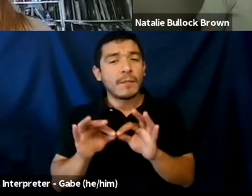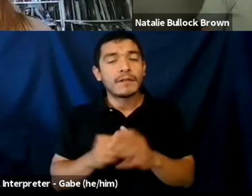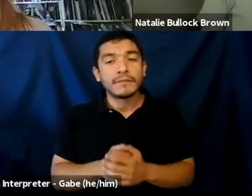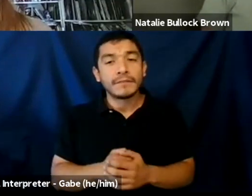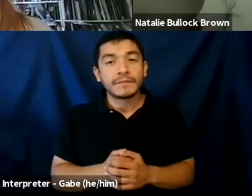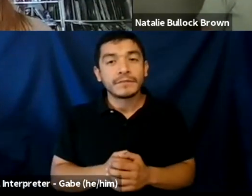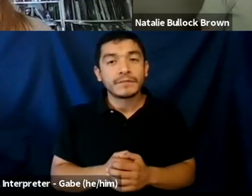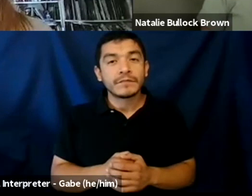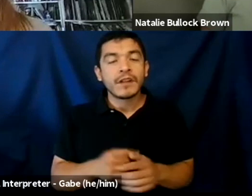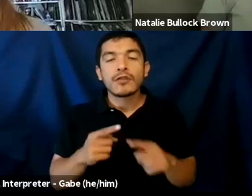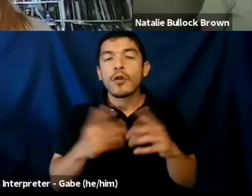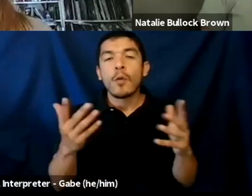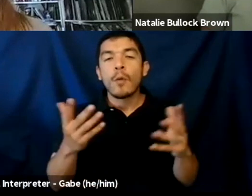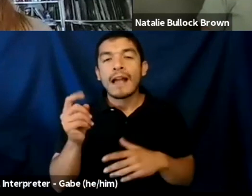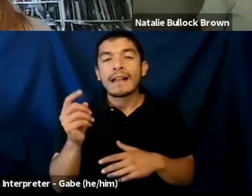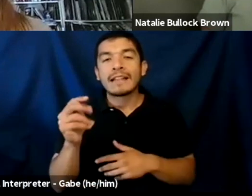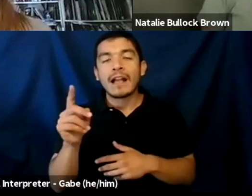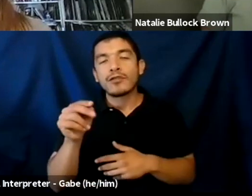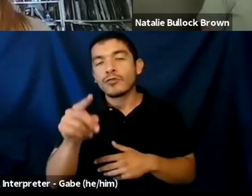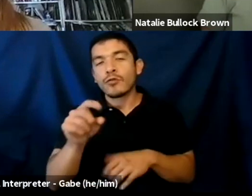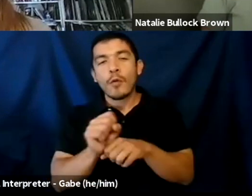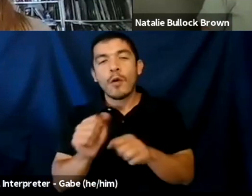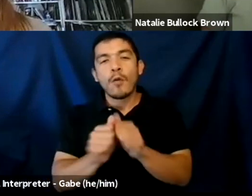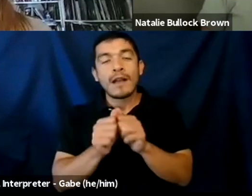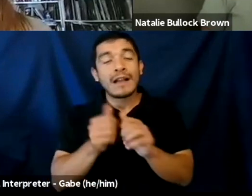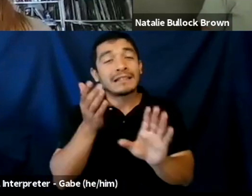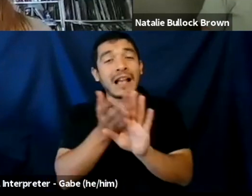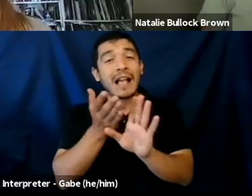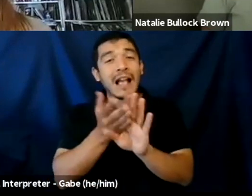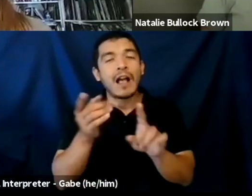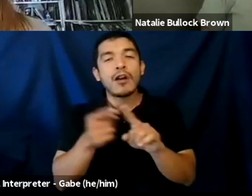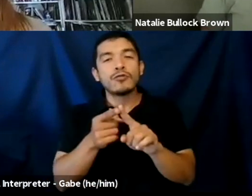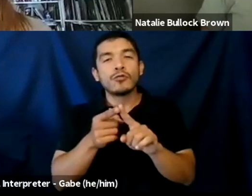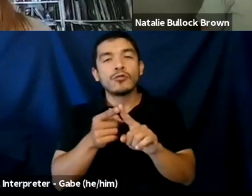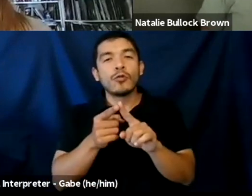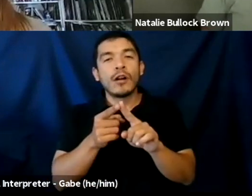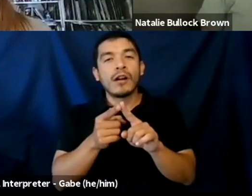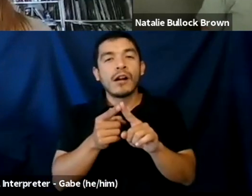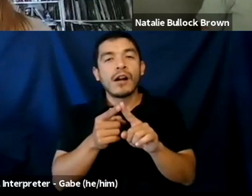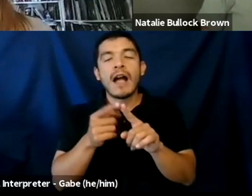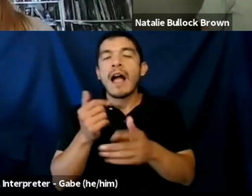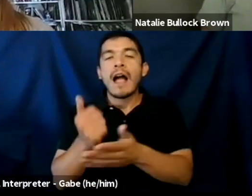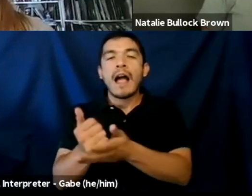"To what extent do you engage with psychologists "to consult on engagement with survivors